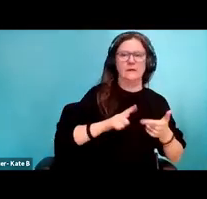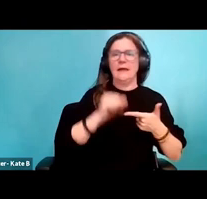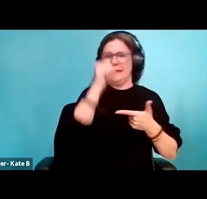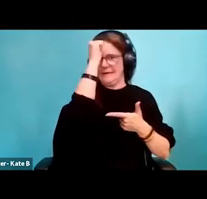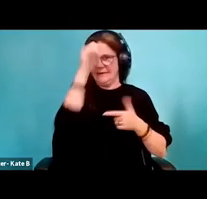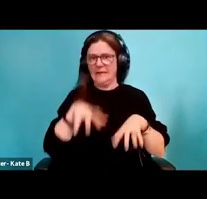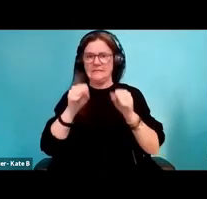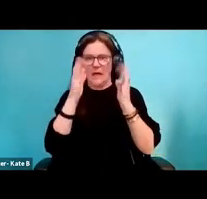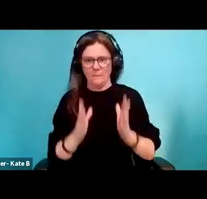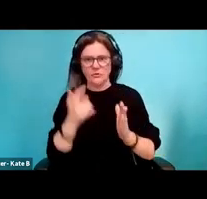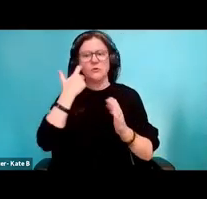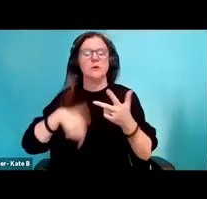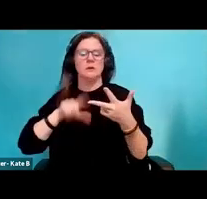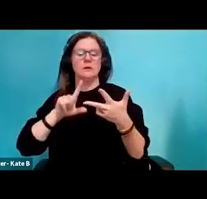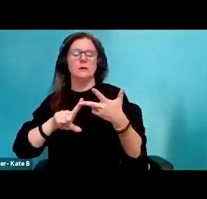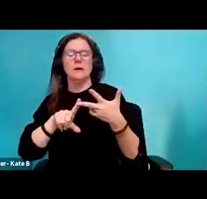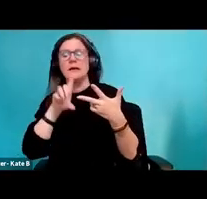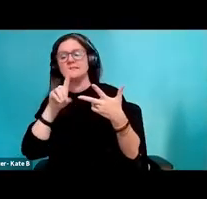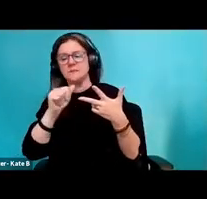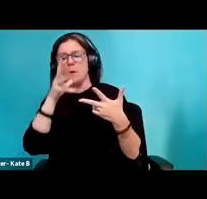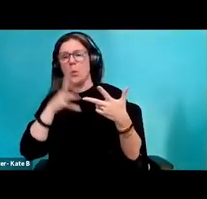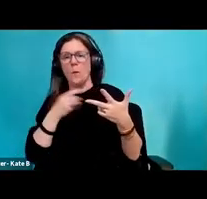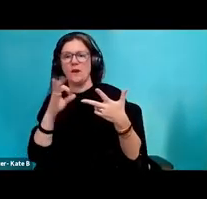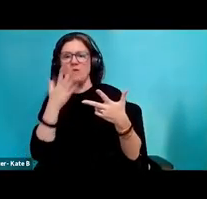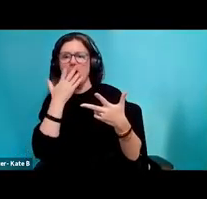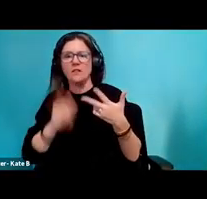a disabled woman of color, a researcher, and an activist.